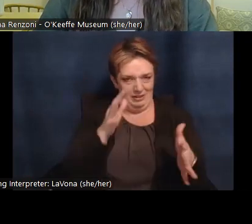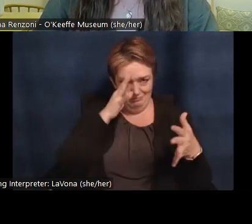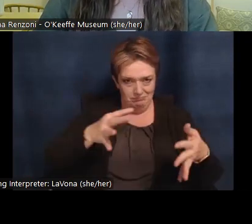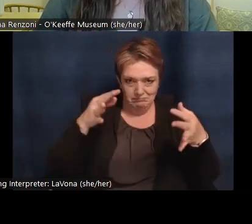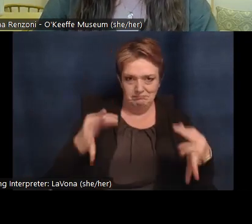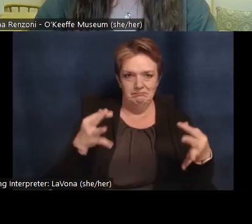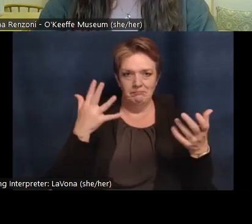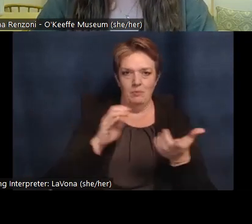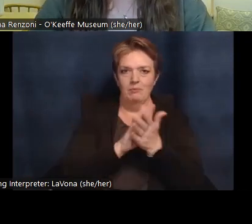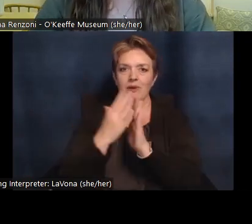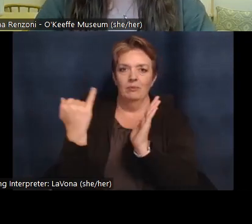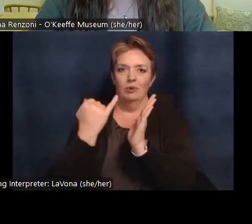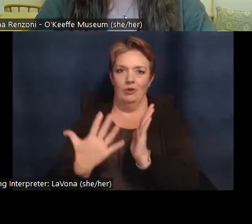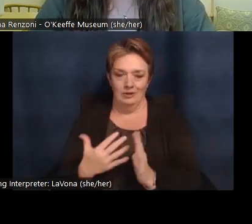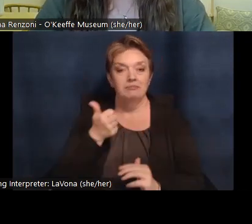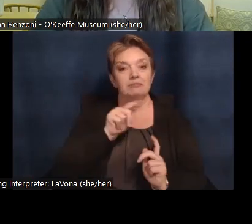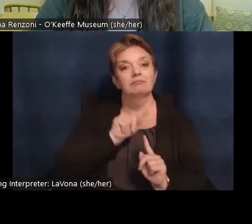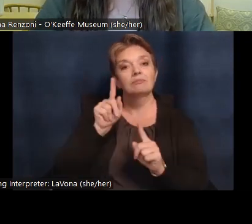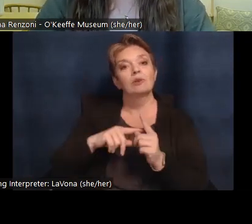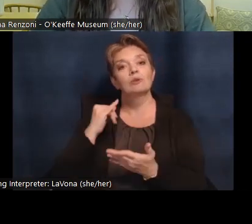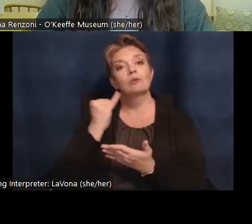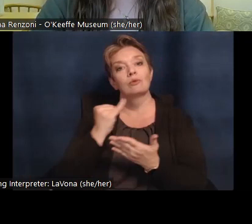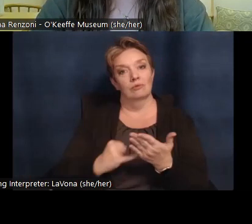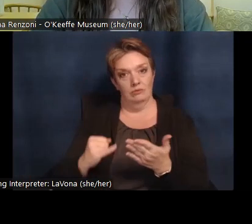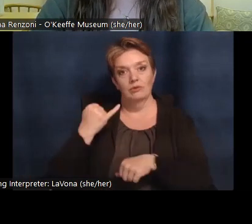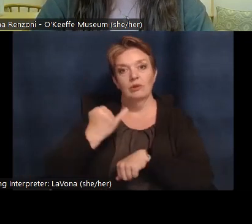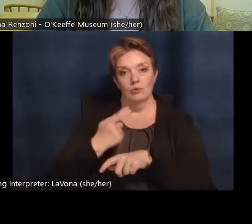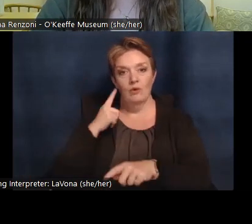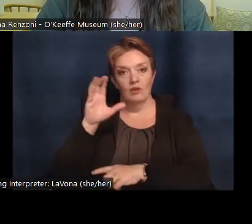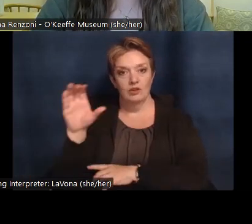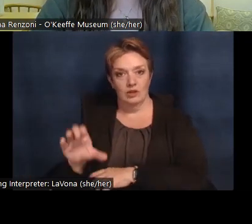She studied at the Art Institute of Chicago and the Art Students League in New York, where she